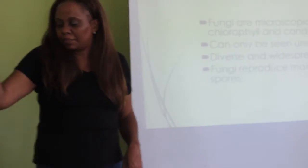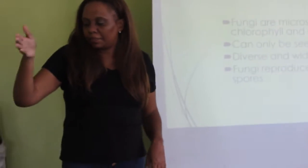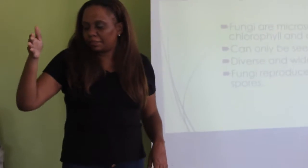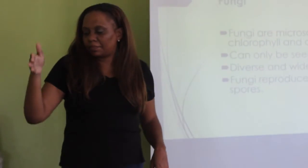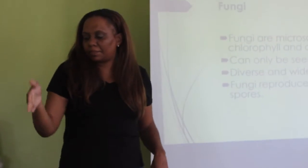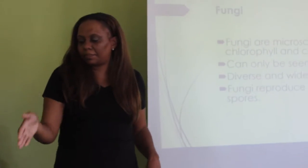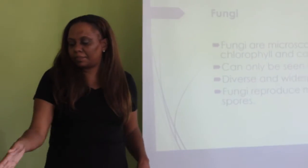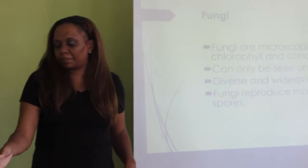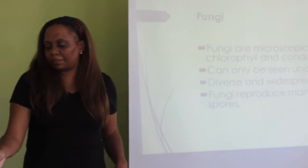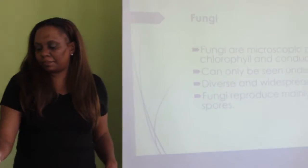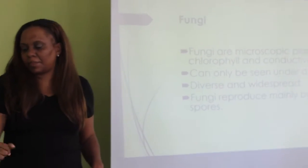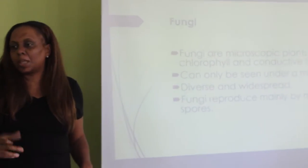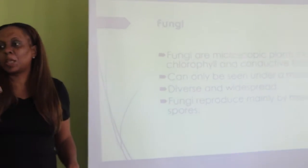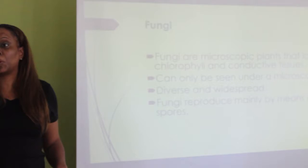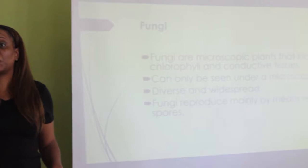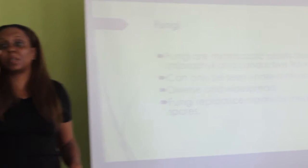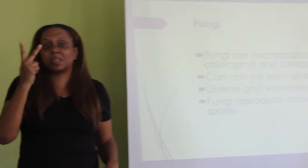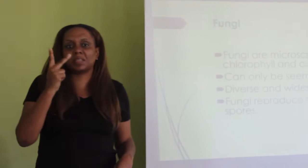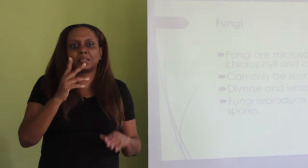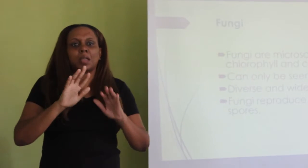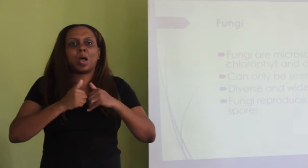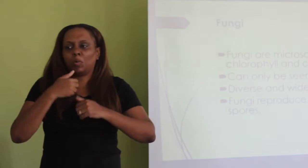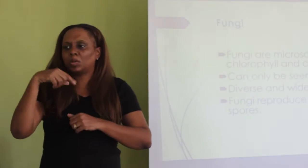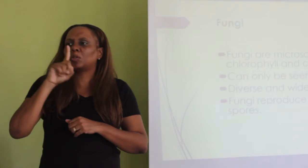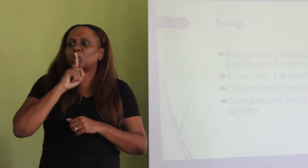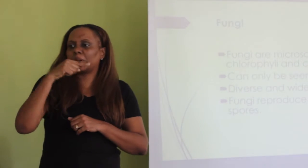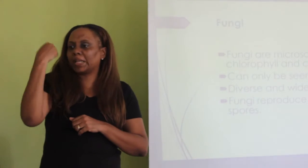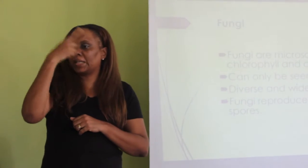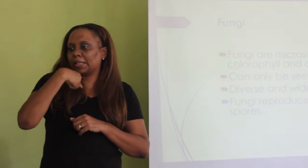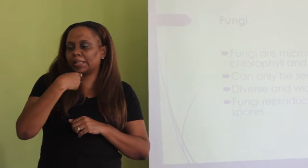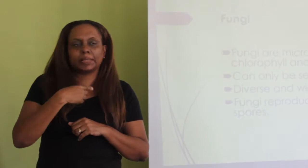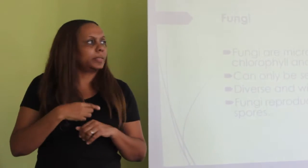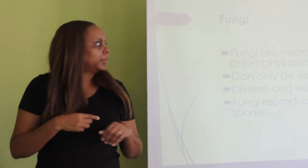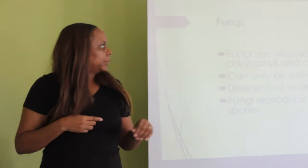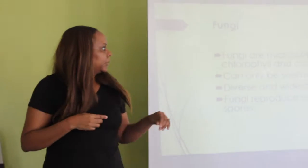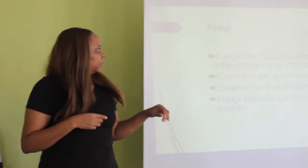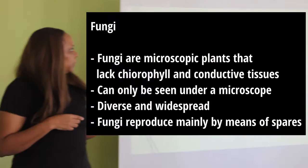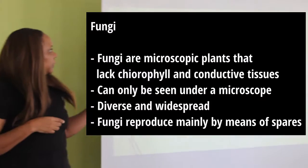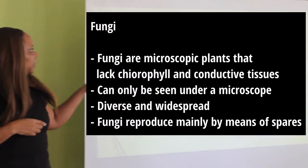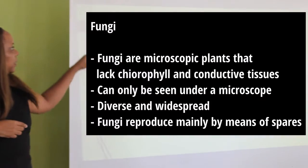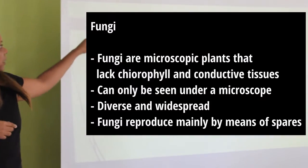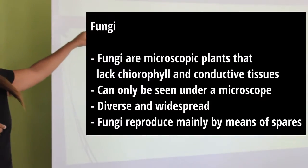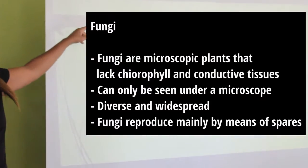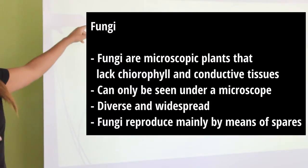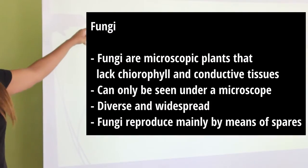sign of a fungus there and you say that fungus are microscopic plants